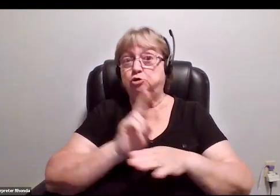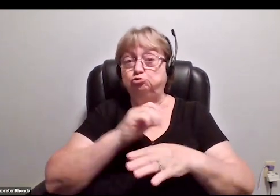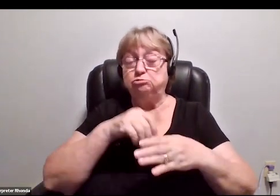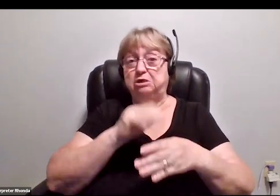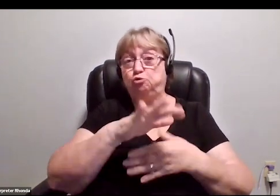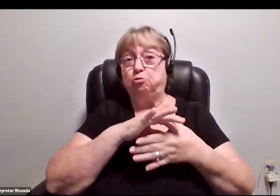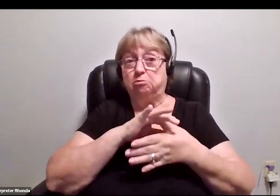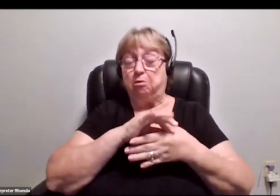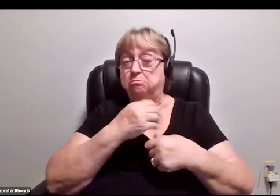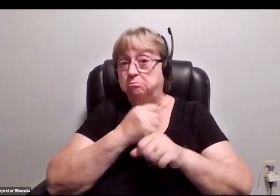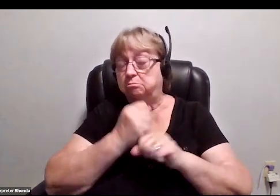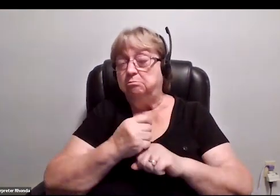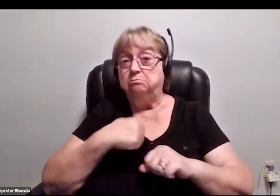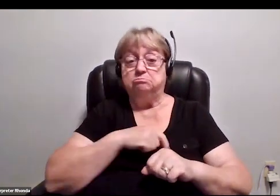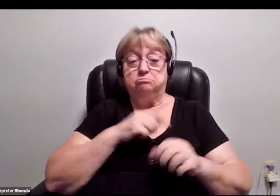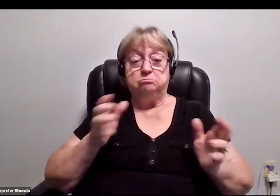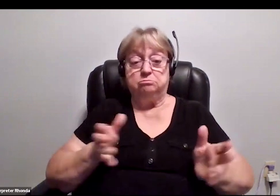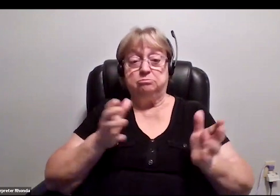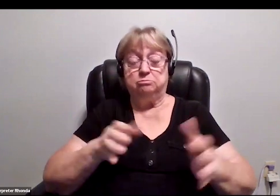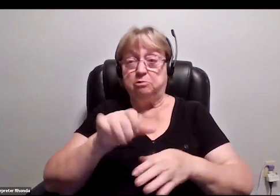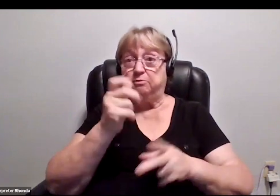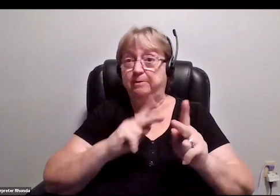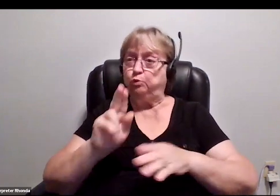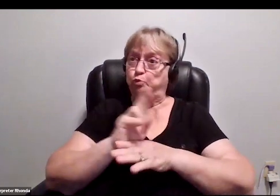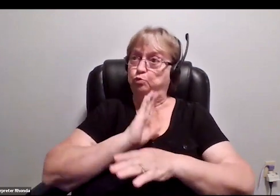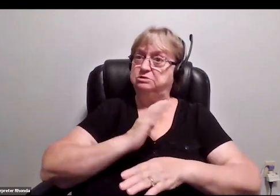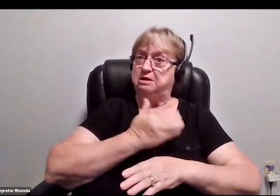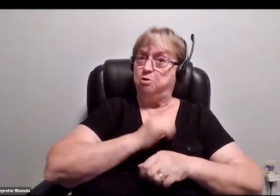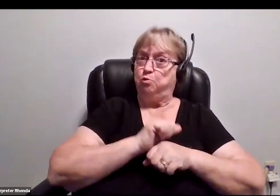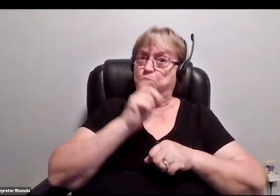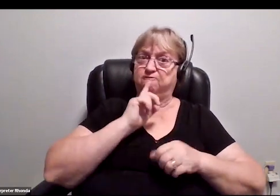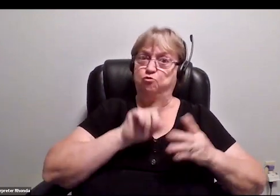We encourage others to use our work as a starting point